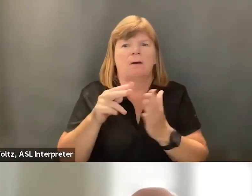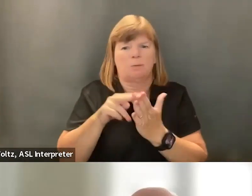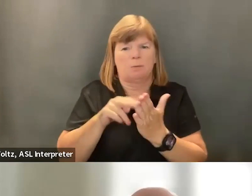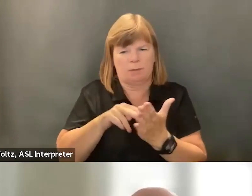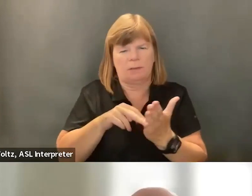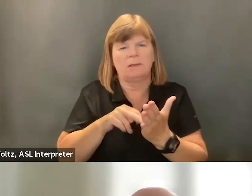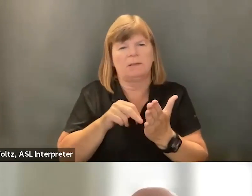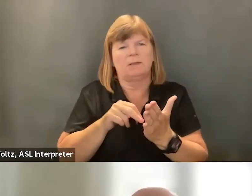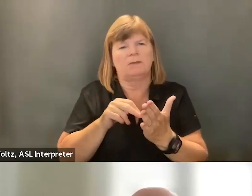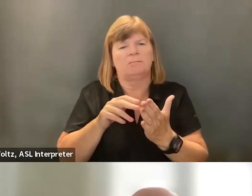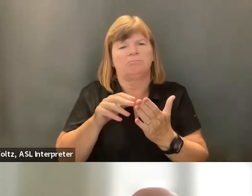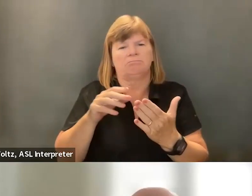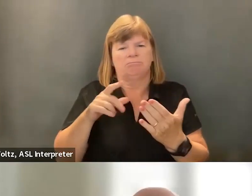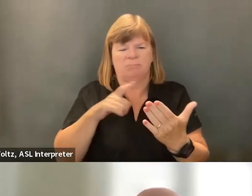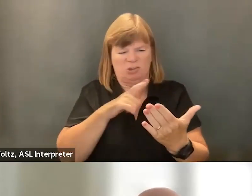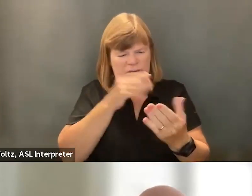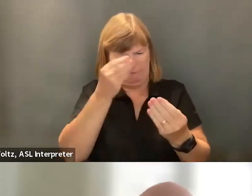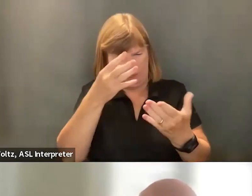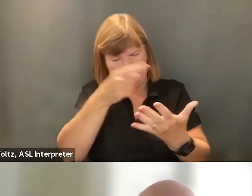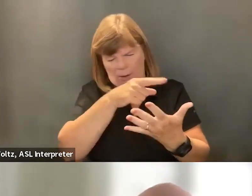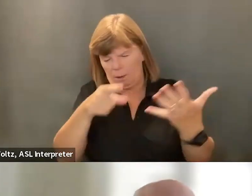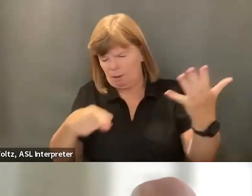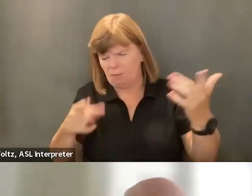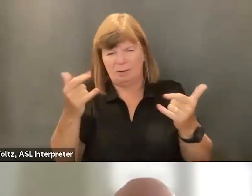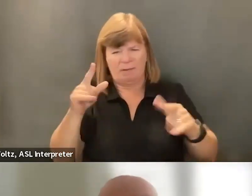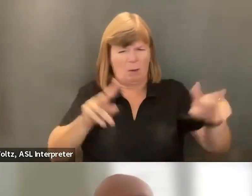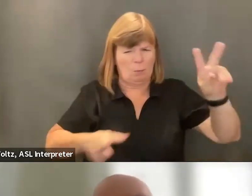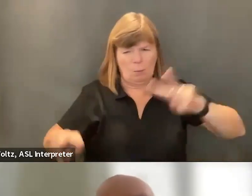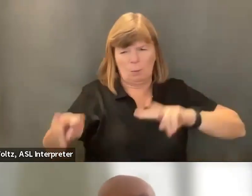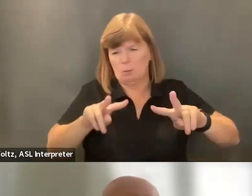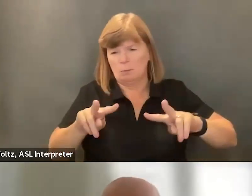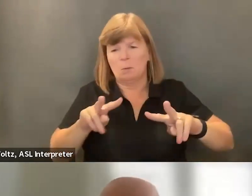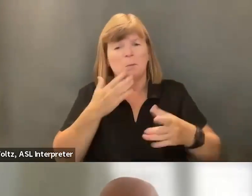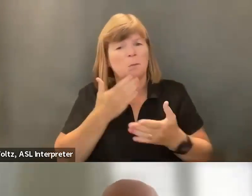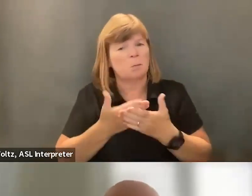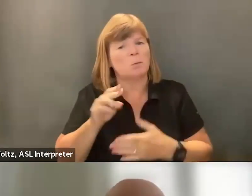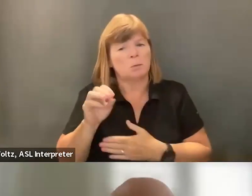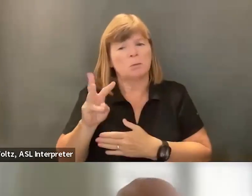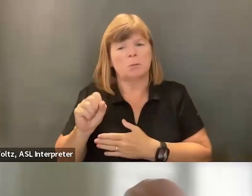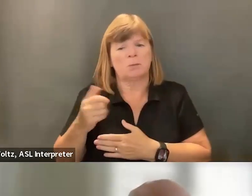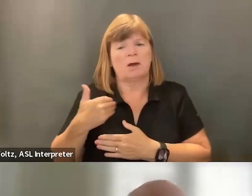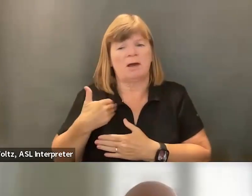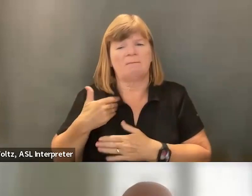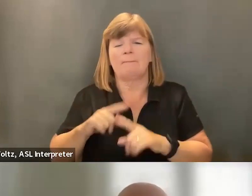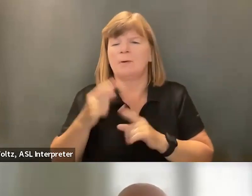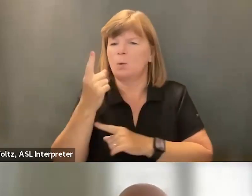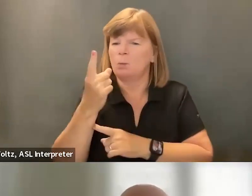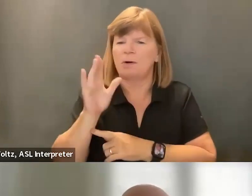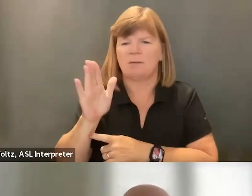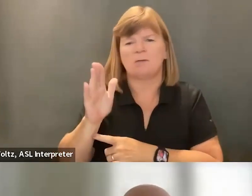so they really looked across all of it and there was good news but one of the pushes was in this